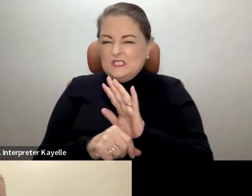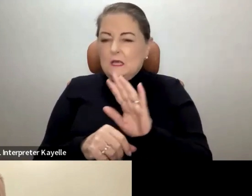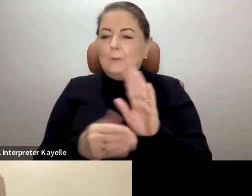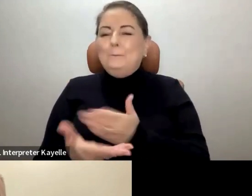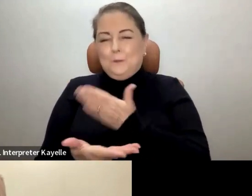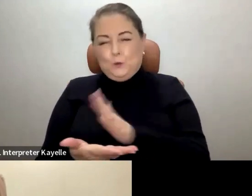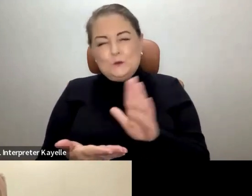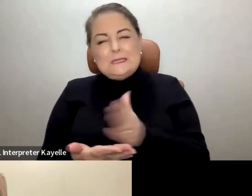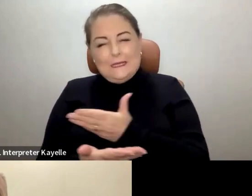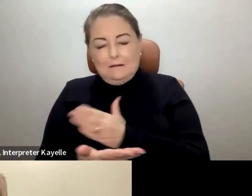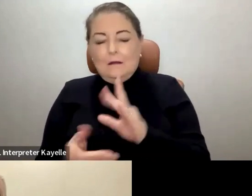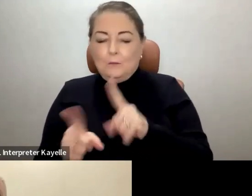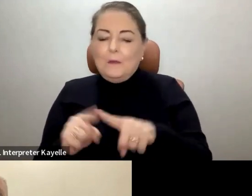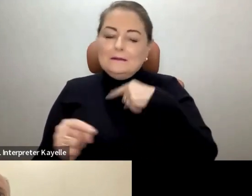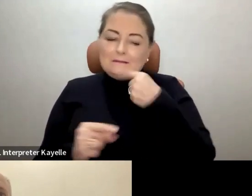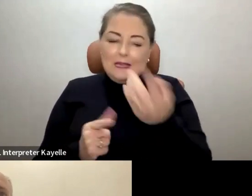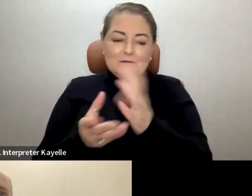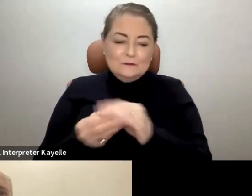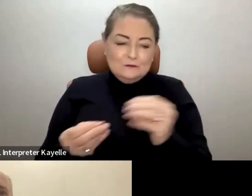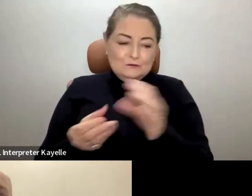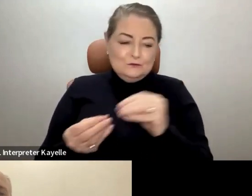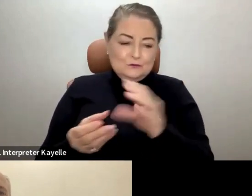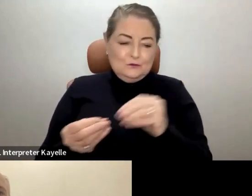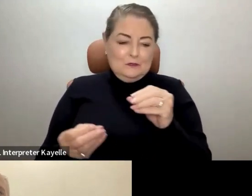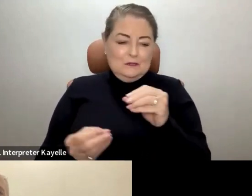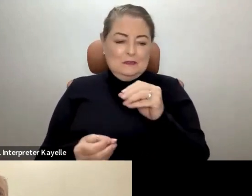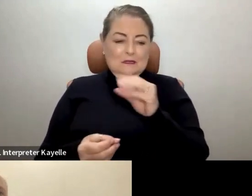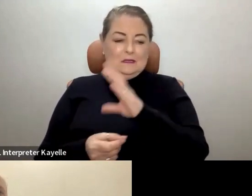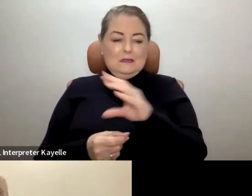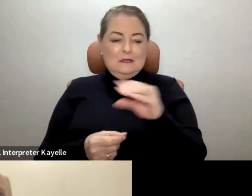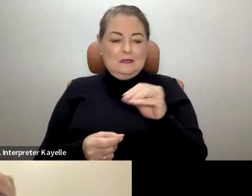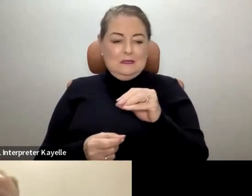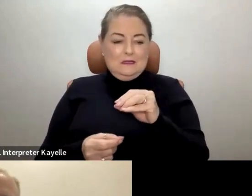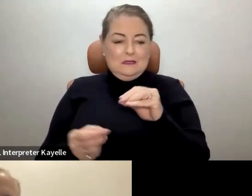but but it tells a story very specifically and uses animation